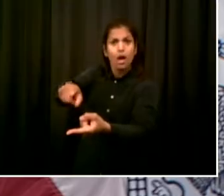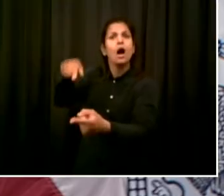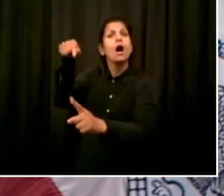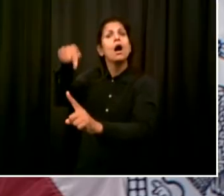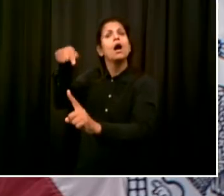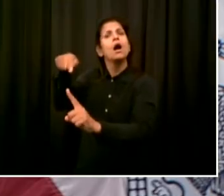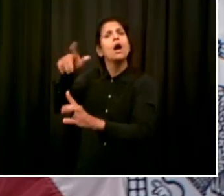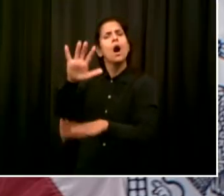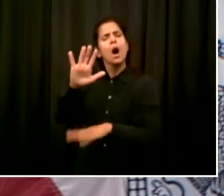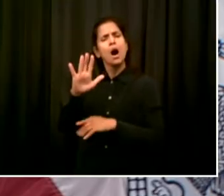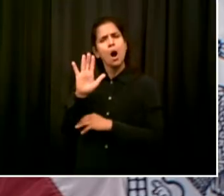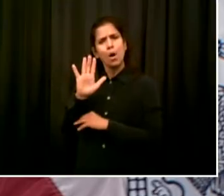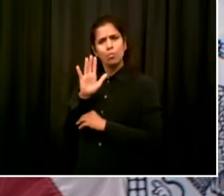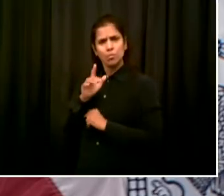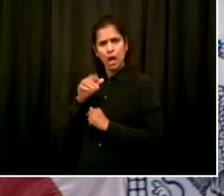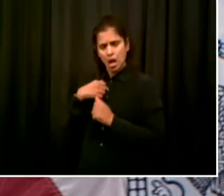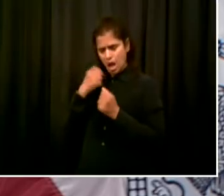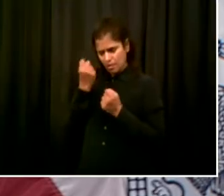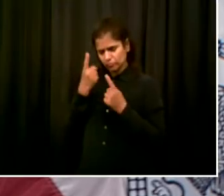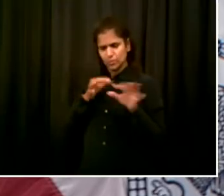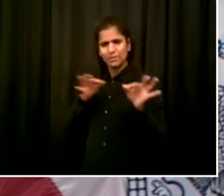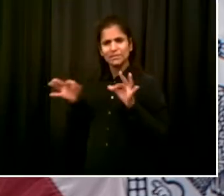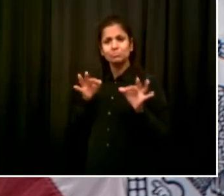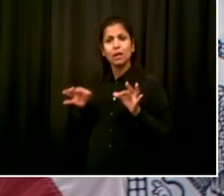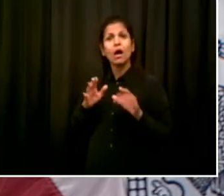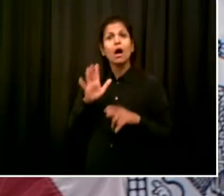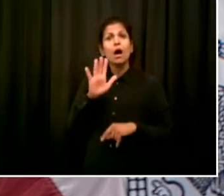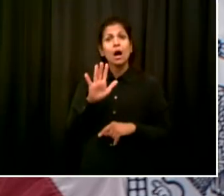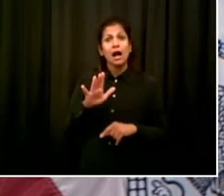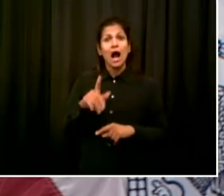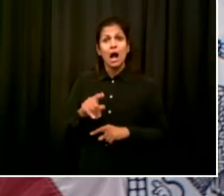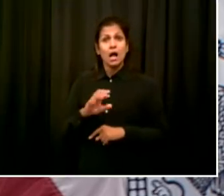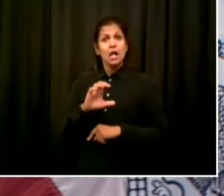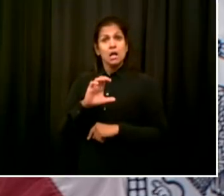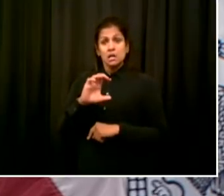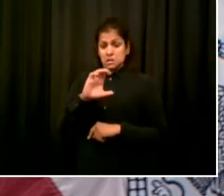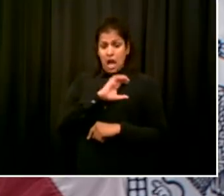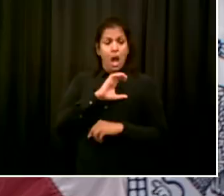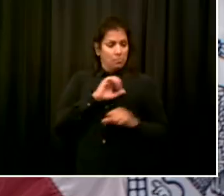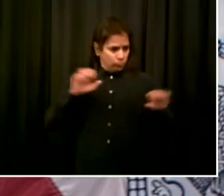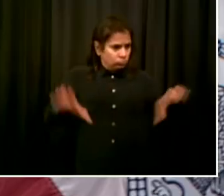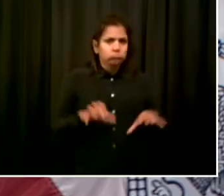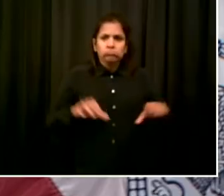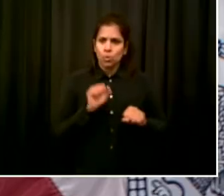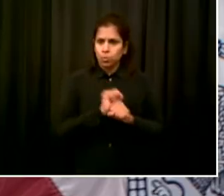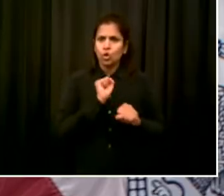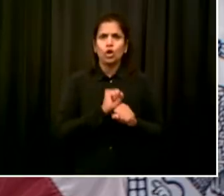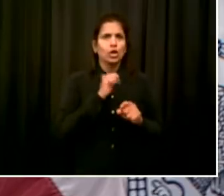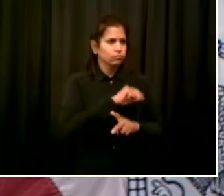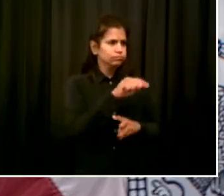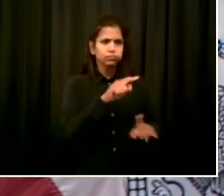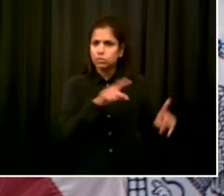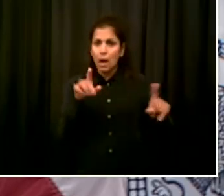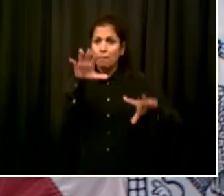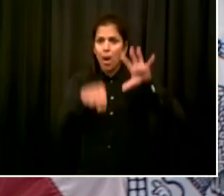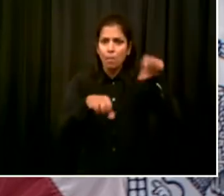QUETSIOOFN THE ARRESTS BUT WHAT HAPPENAS FT AERN RAREST IS MADE, AE RYOU SAYING THAT THERE IS A PROBLEM HERE WITH